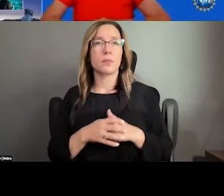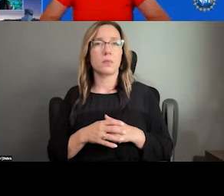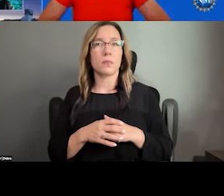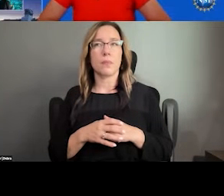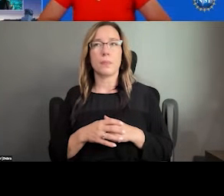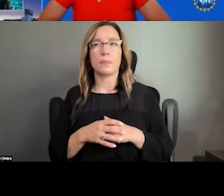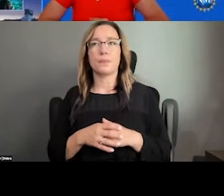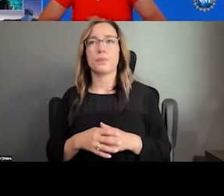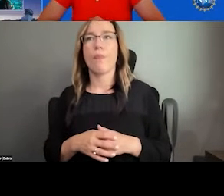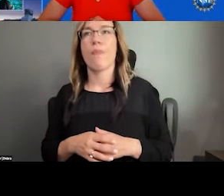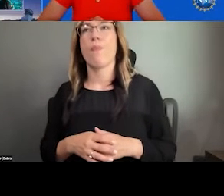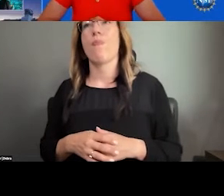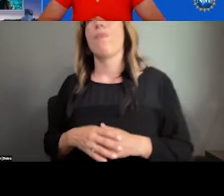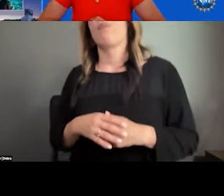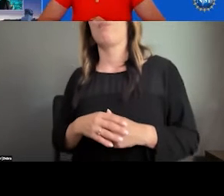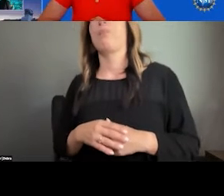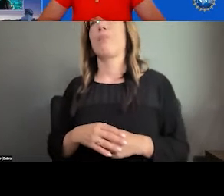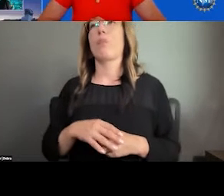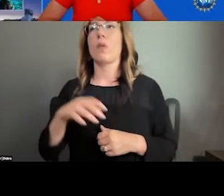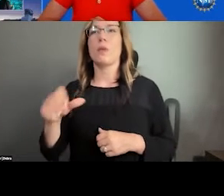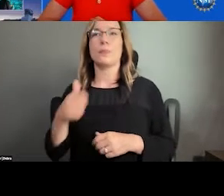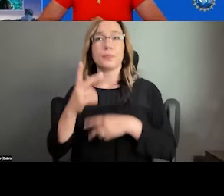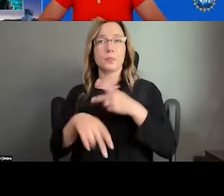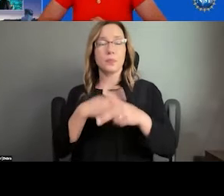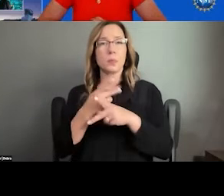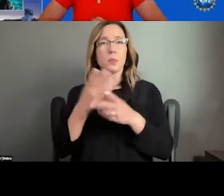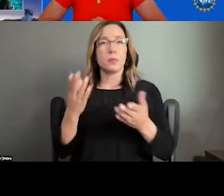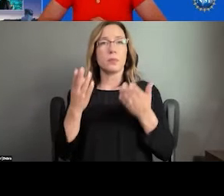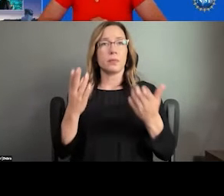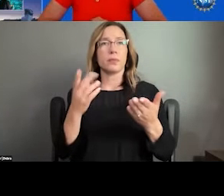Other types of proposals with eligibility criteria.